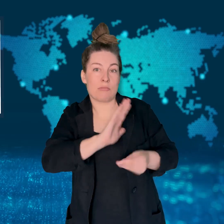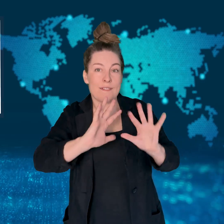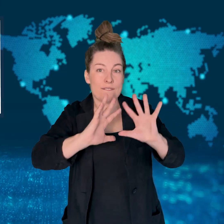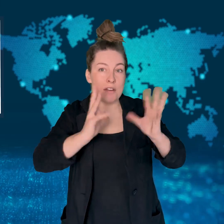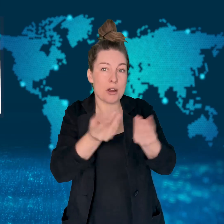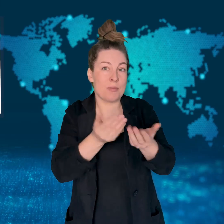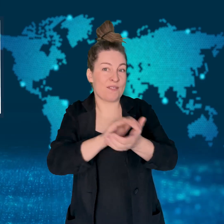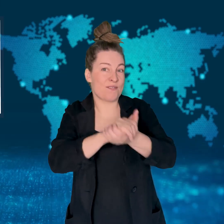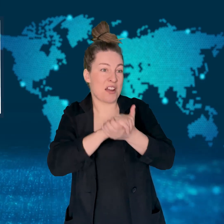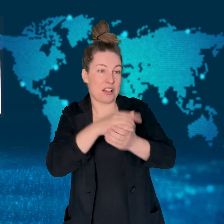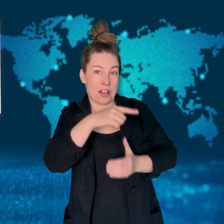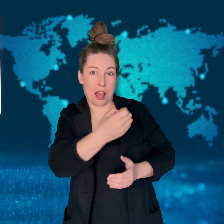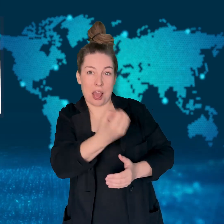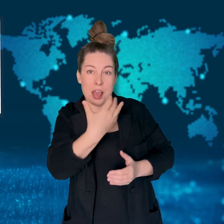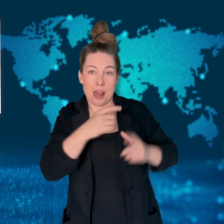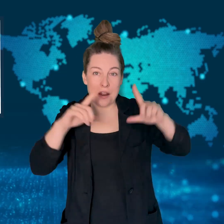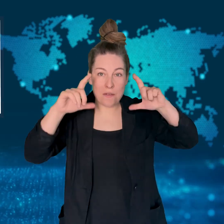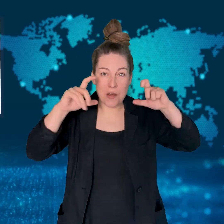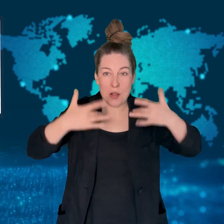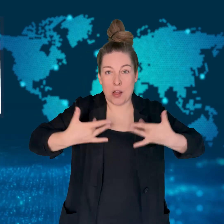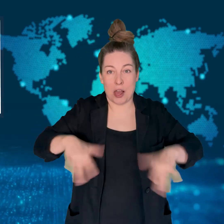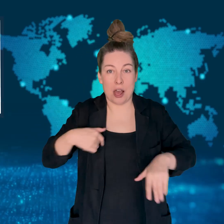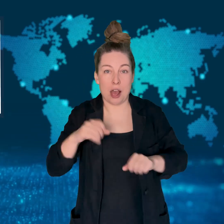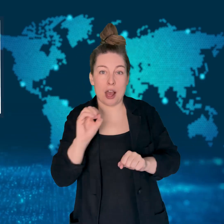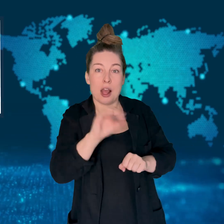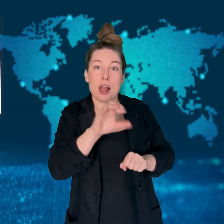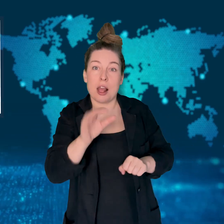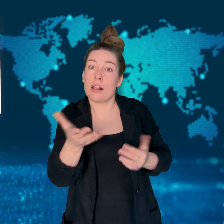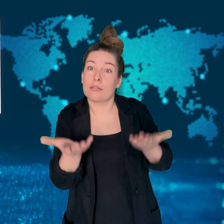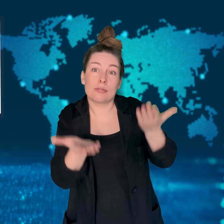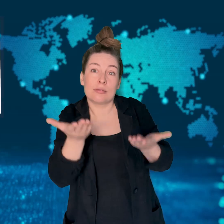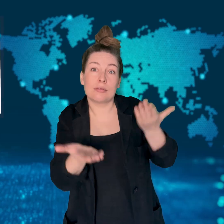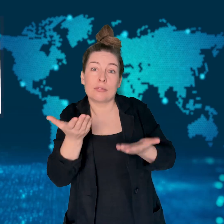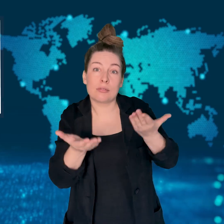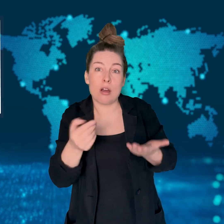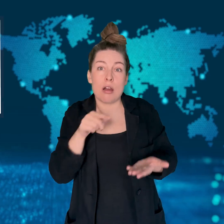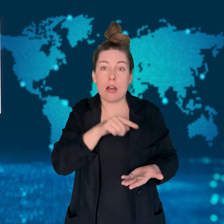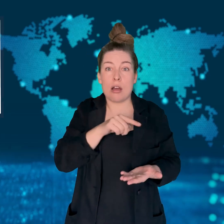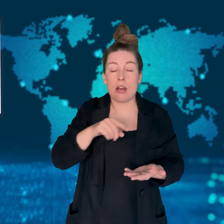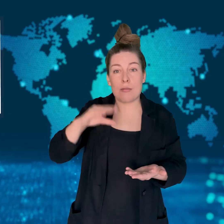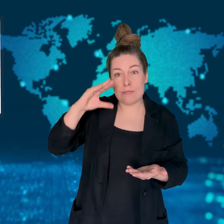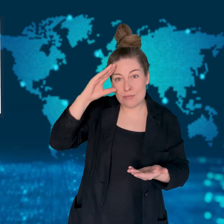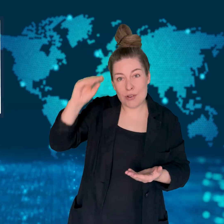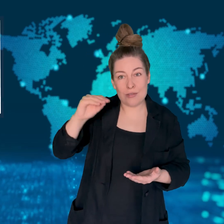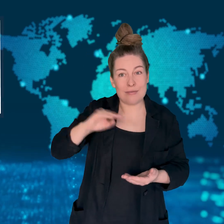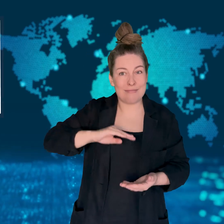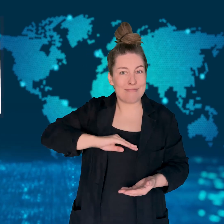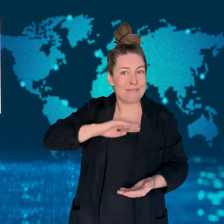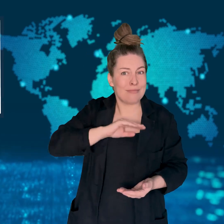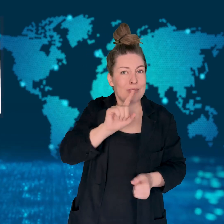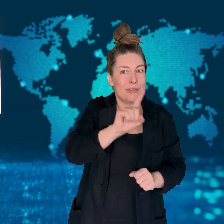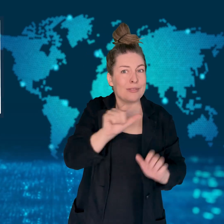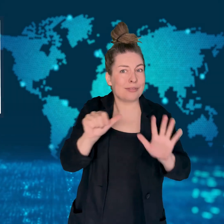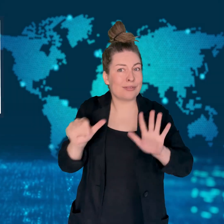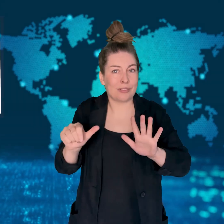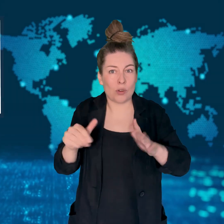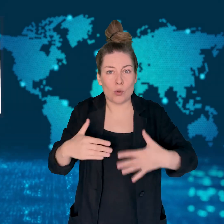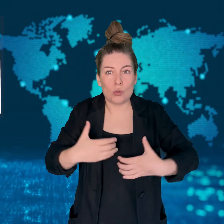Distraught, the 16-year- old took his own life.